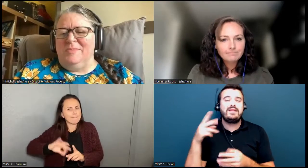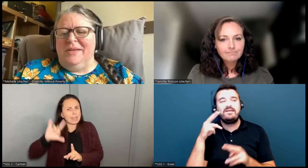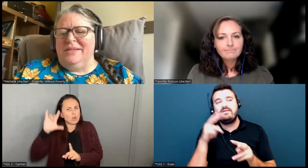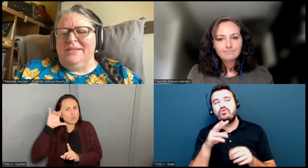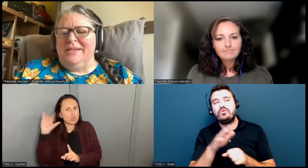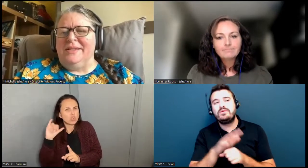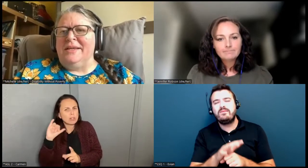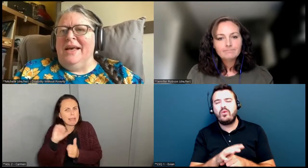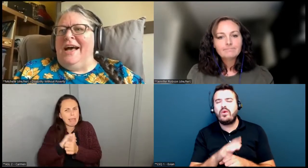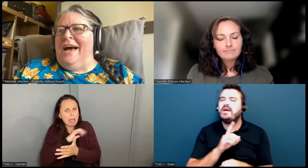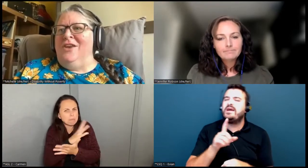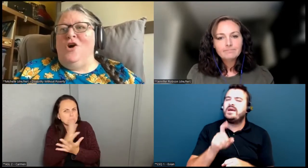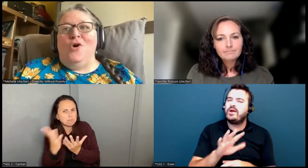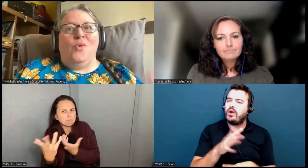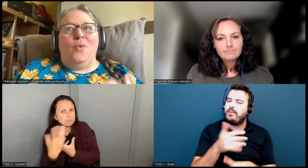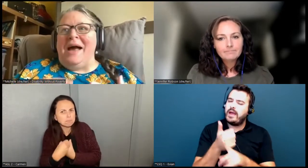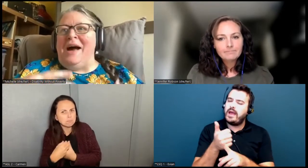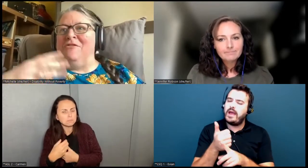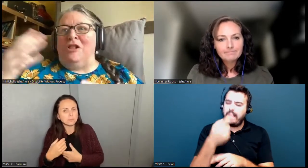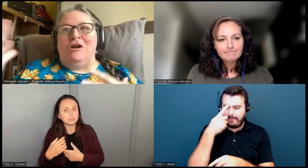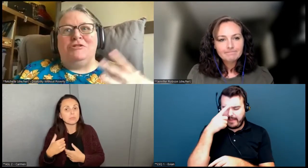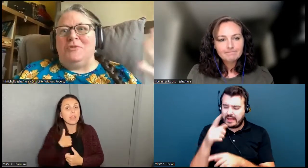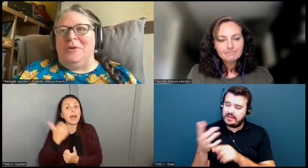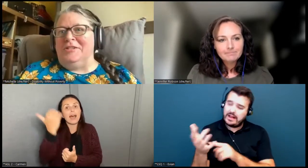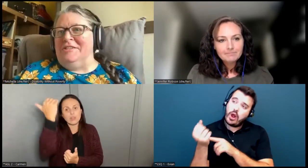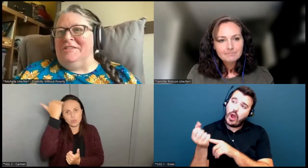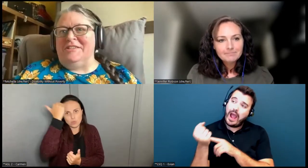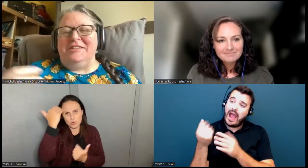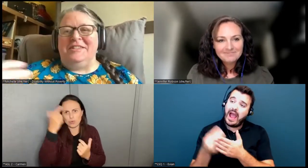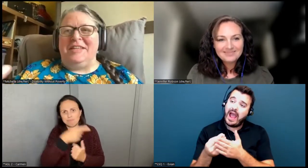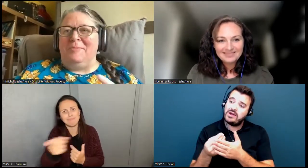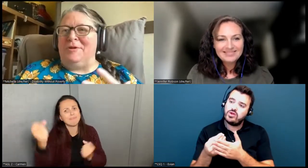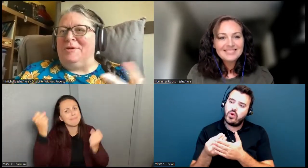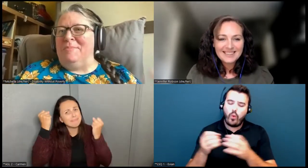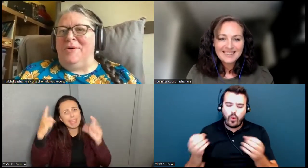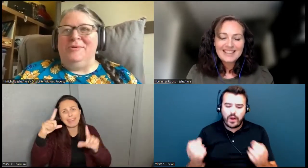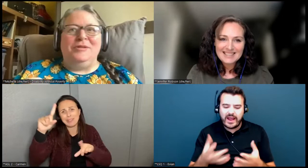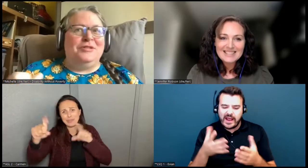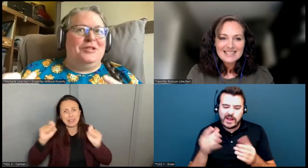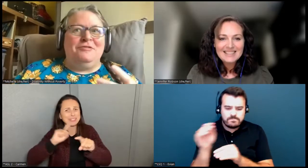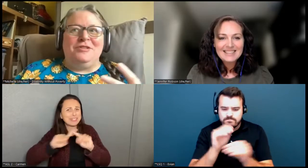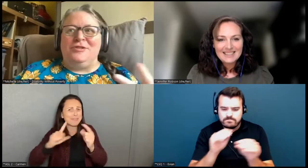BE CONSIDERED. I KNOW WE HAVE LOTS OF QUESTIONS ON SEPARATE COMPONENTS AND THERE ARE SOME